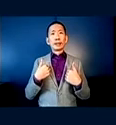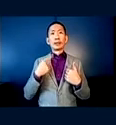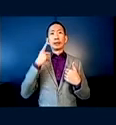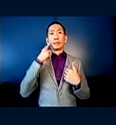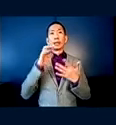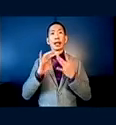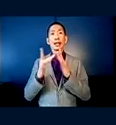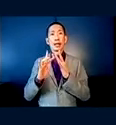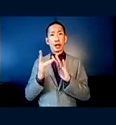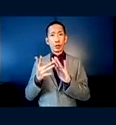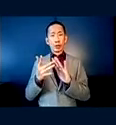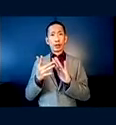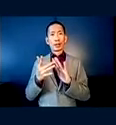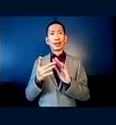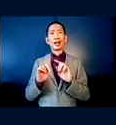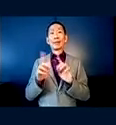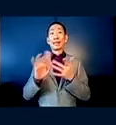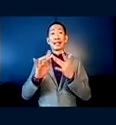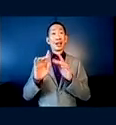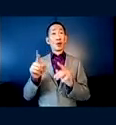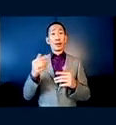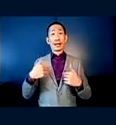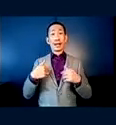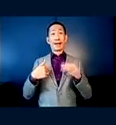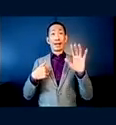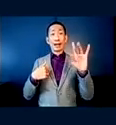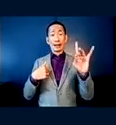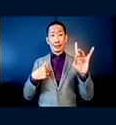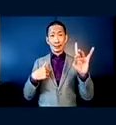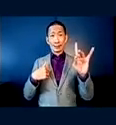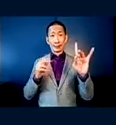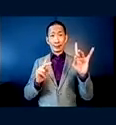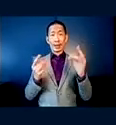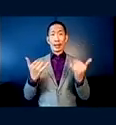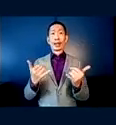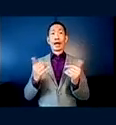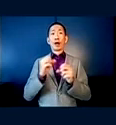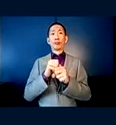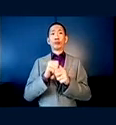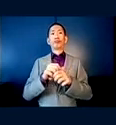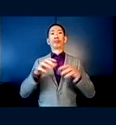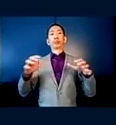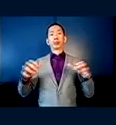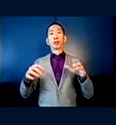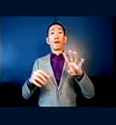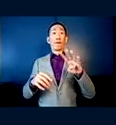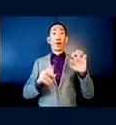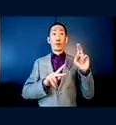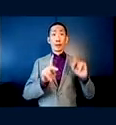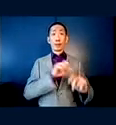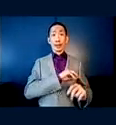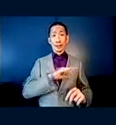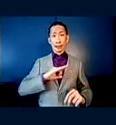PEOPLE, WE CON RECEIVED -- CONCEIVED OF THE NETWORK, WITH ONLY EIGHT FACULTY.